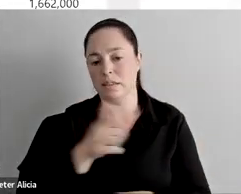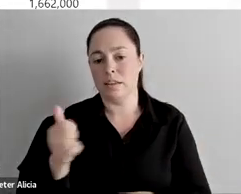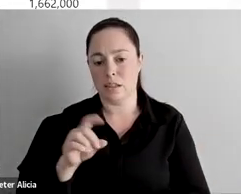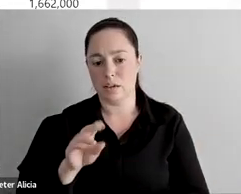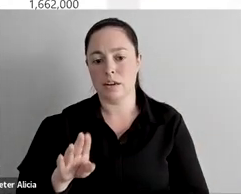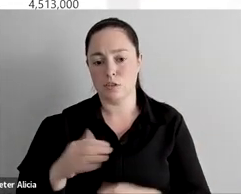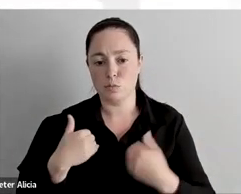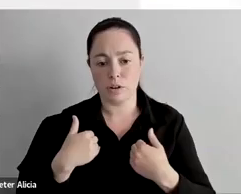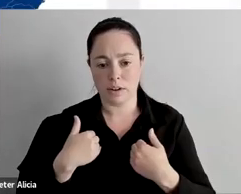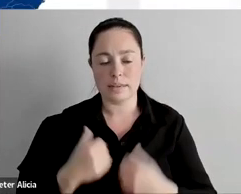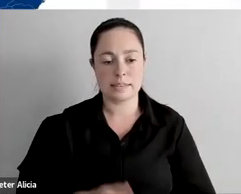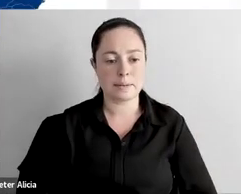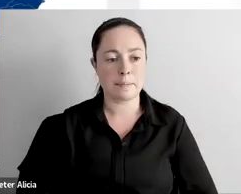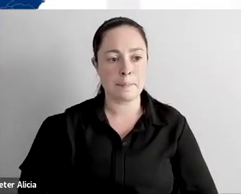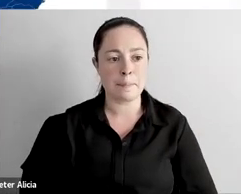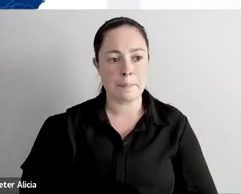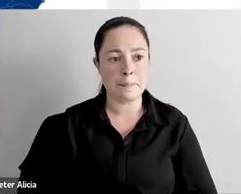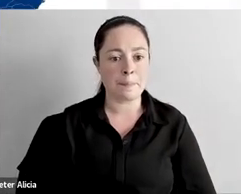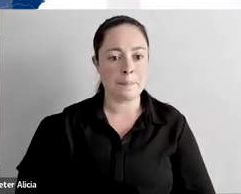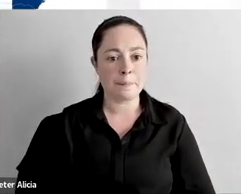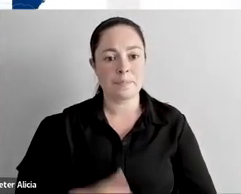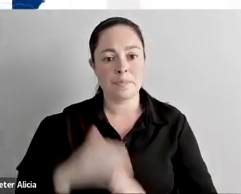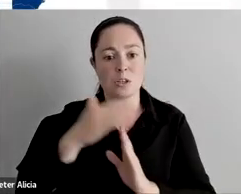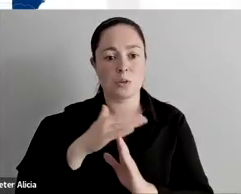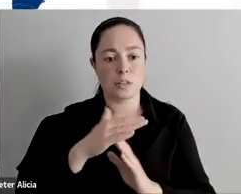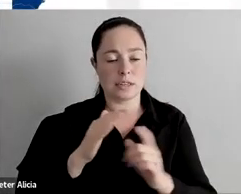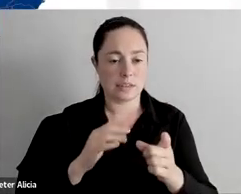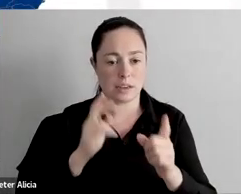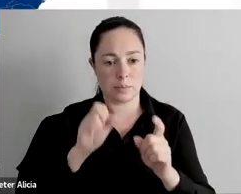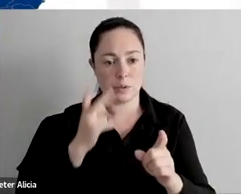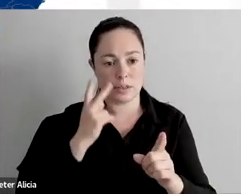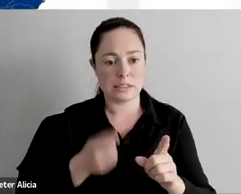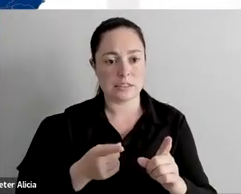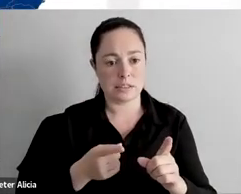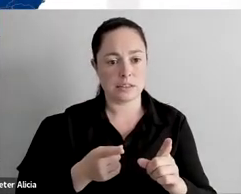have. Up at the top of the page, there is a toggle box